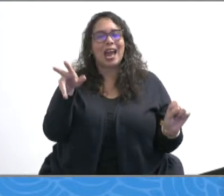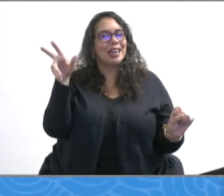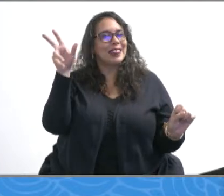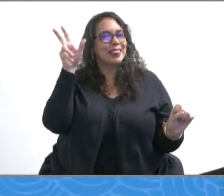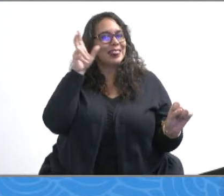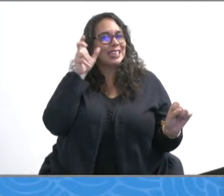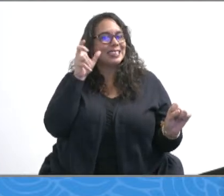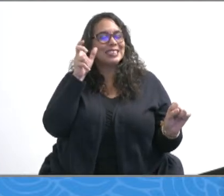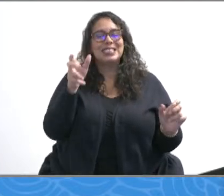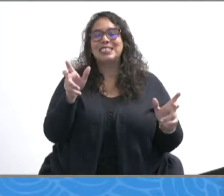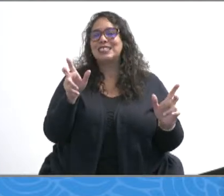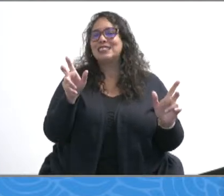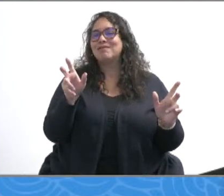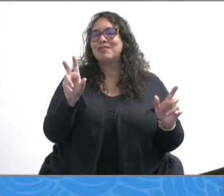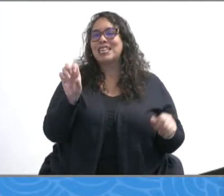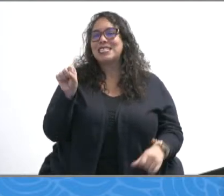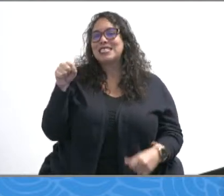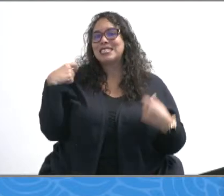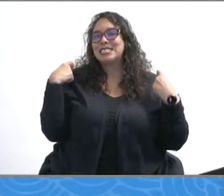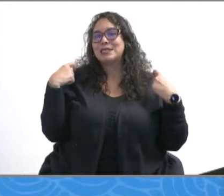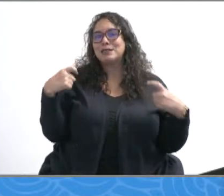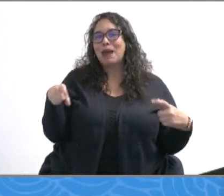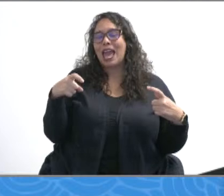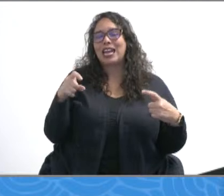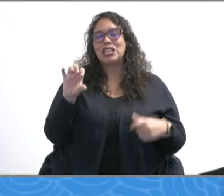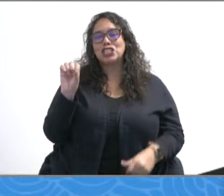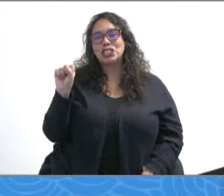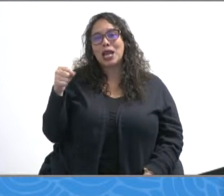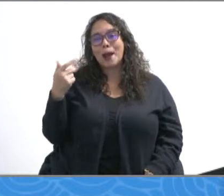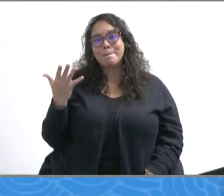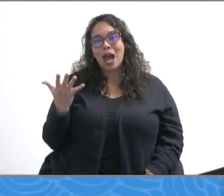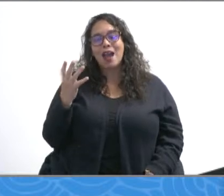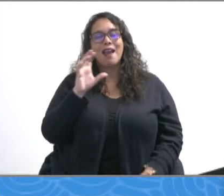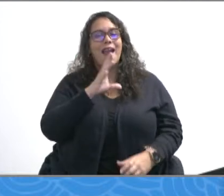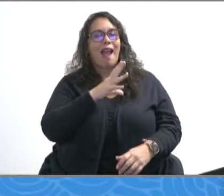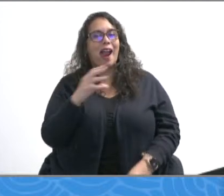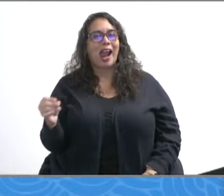in Spanish, Kami and American sign language.